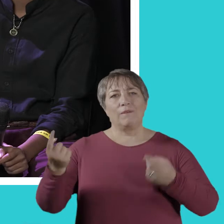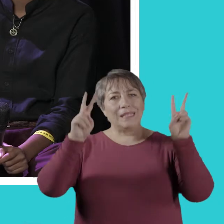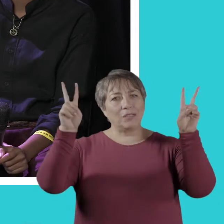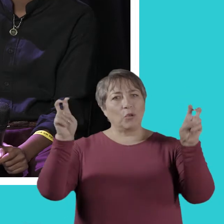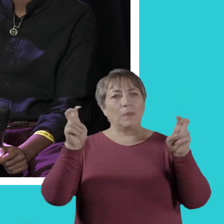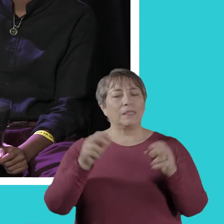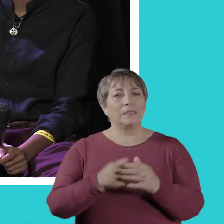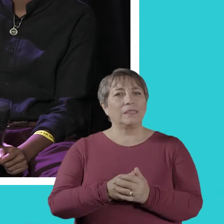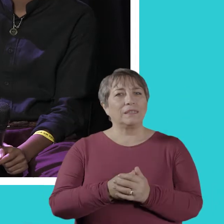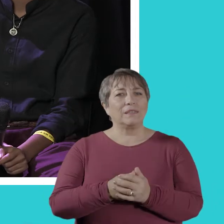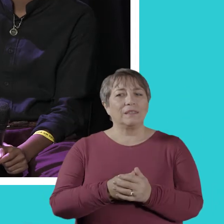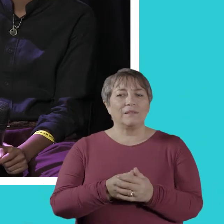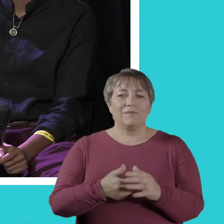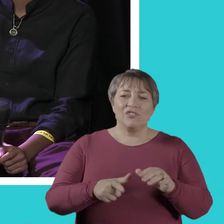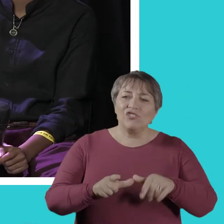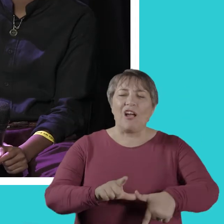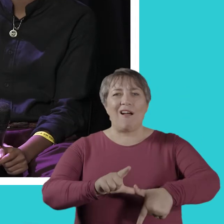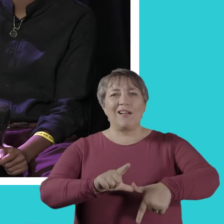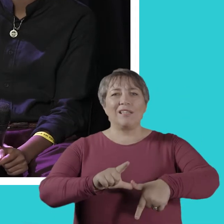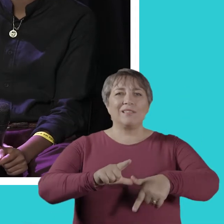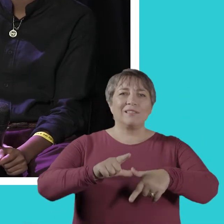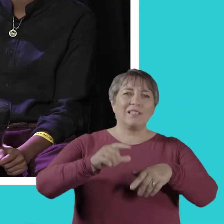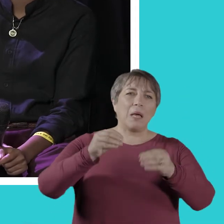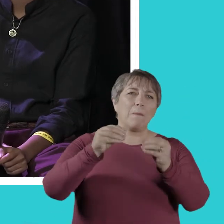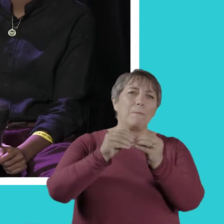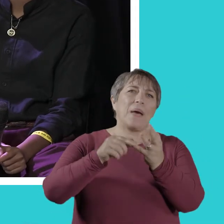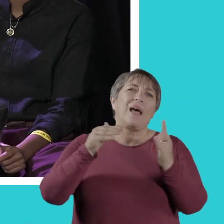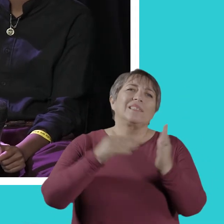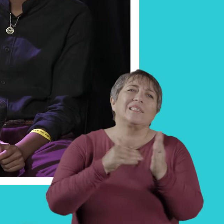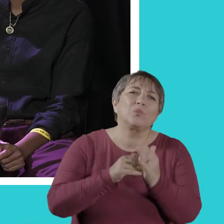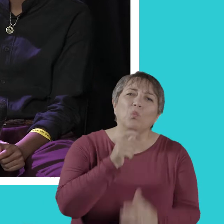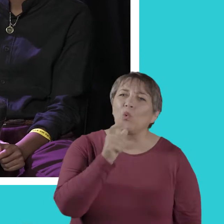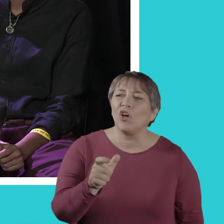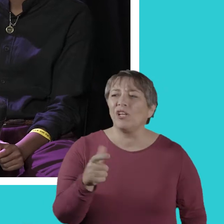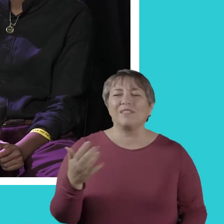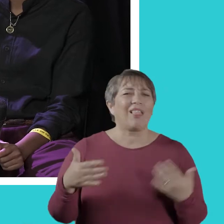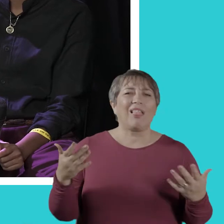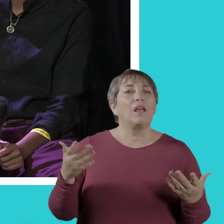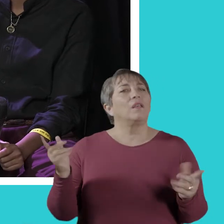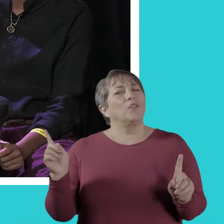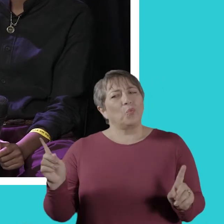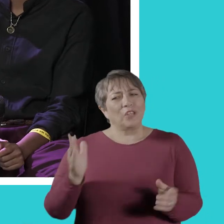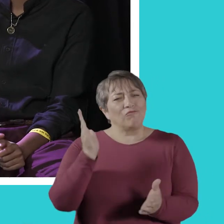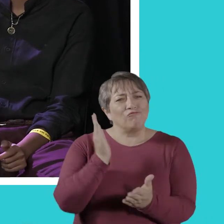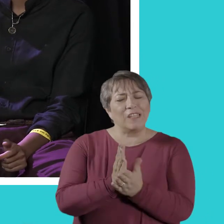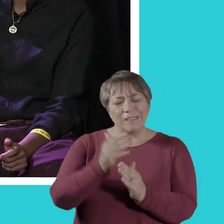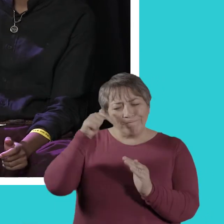into the field of kind of jargon and buzzwords. So I want to understand what those things mean to you. So why don't we start with you Sanah if you could just kind of give us a bit of an explainer.